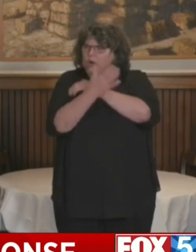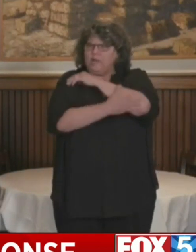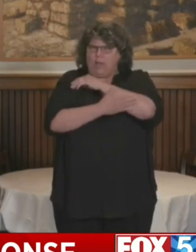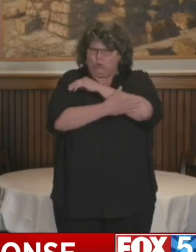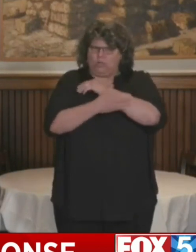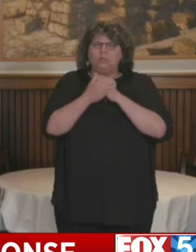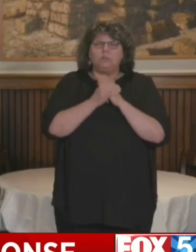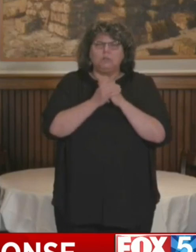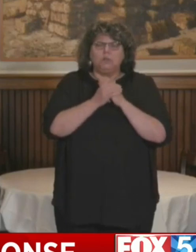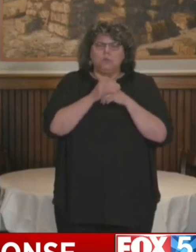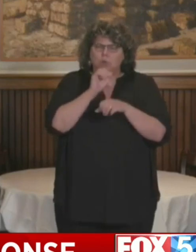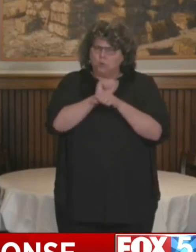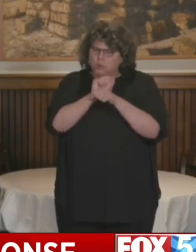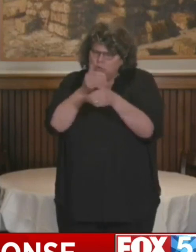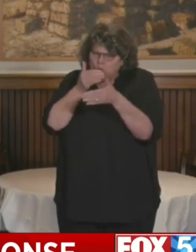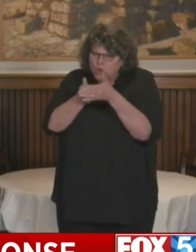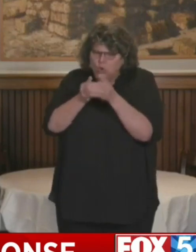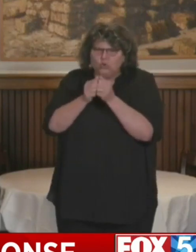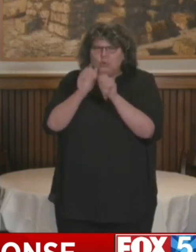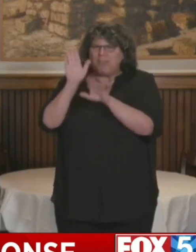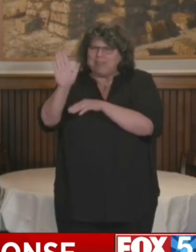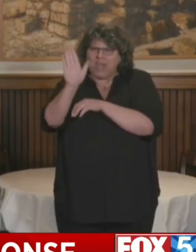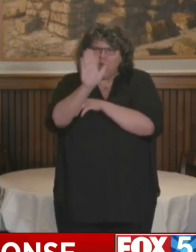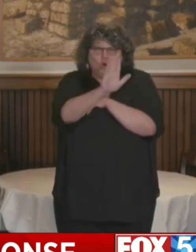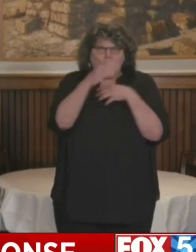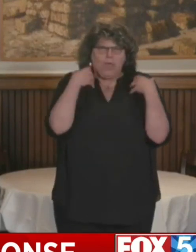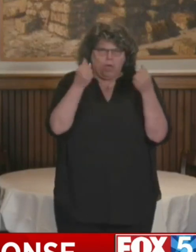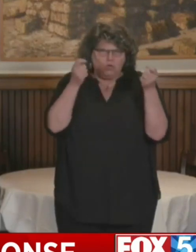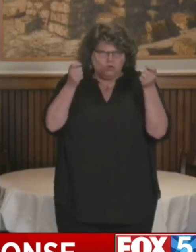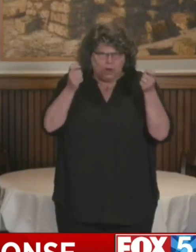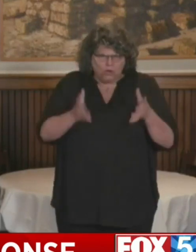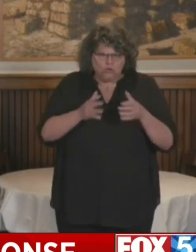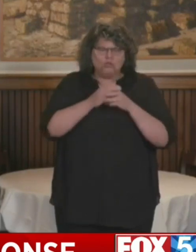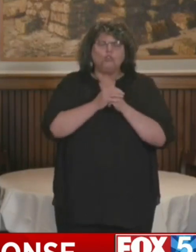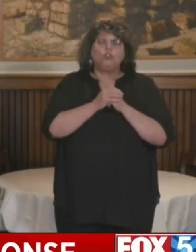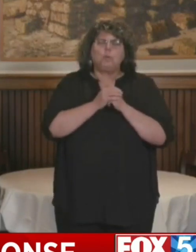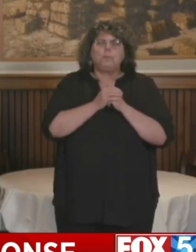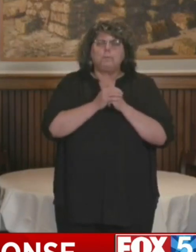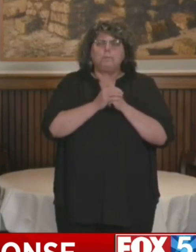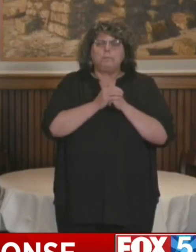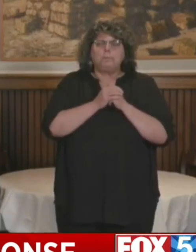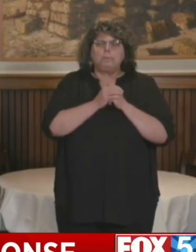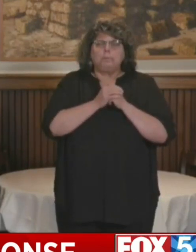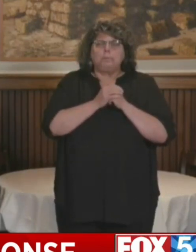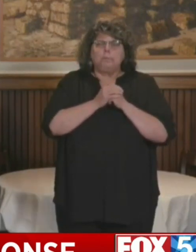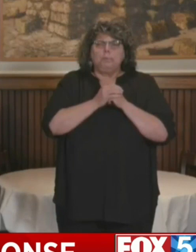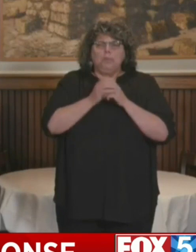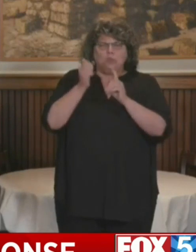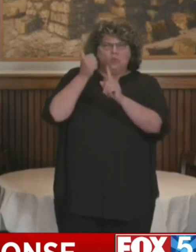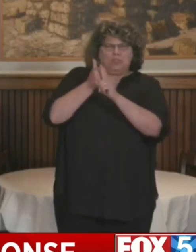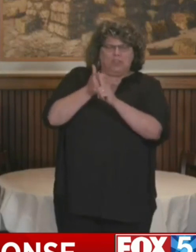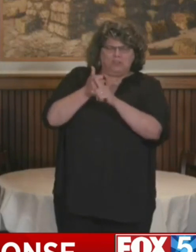WE REFER TO AS STAGE 2. IN THESE 24 COUNTIES. WE HAVE BEEN WORKING VERY COLLABORATIVELY AND VERY